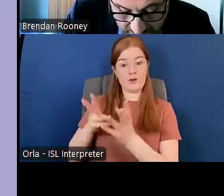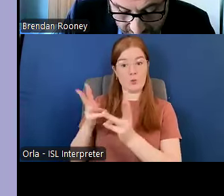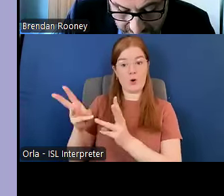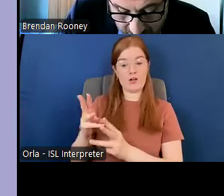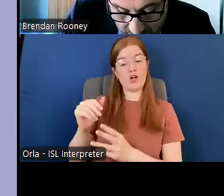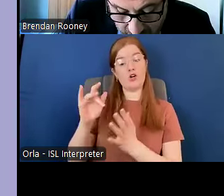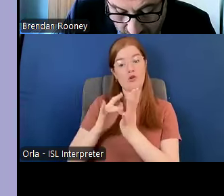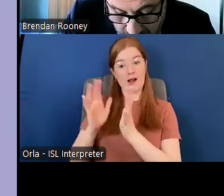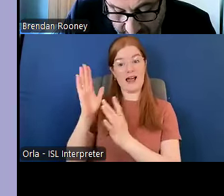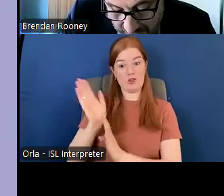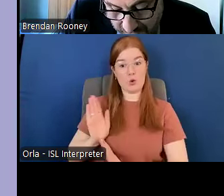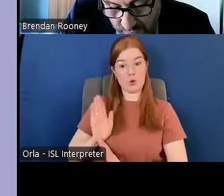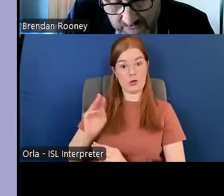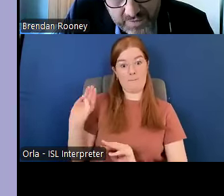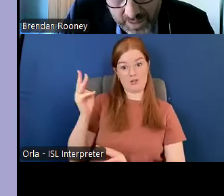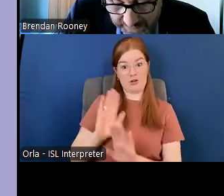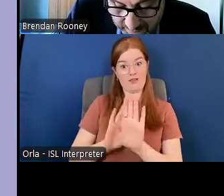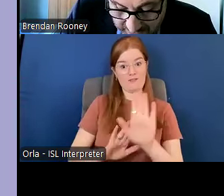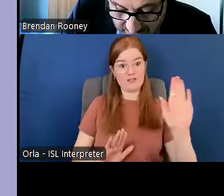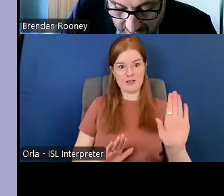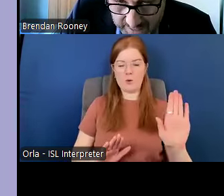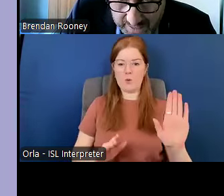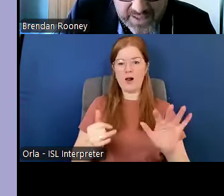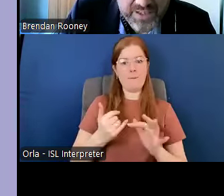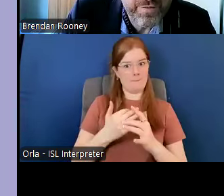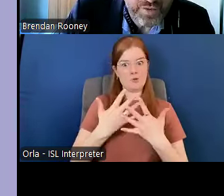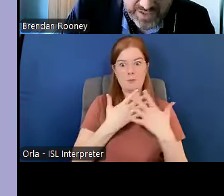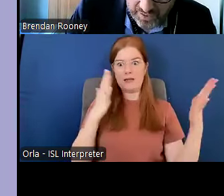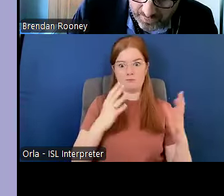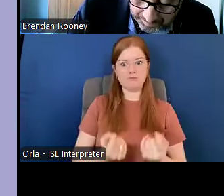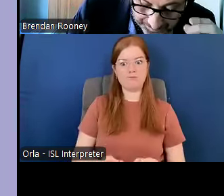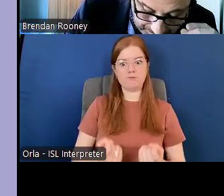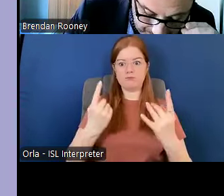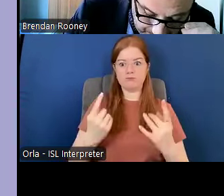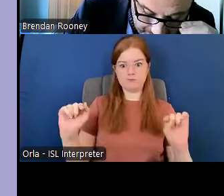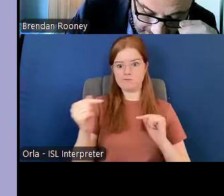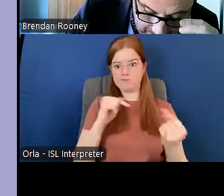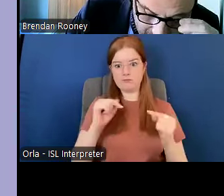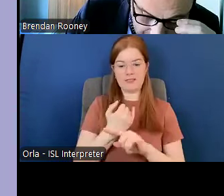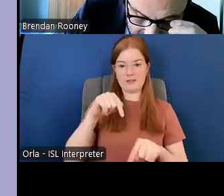on the left became the focus of public debate in Ireland in 1942 having been offered